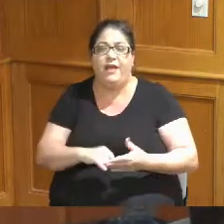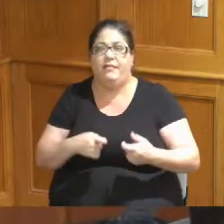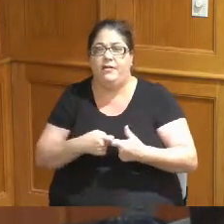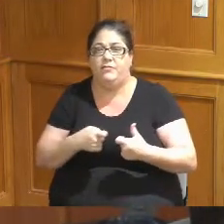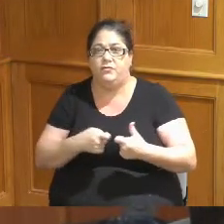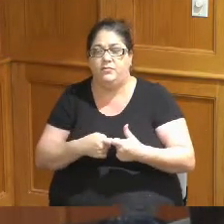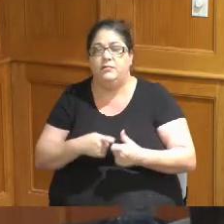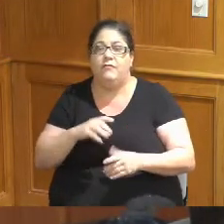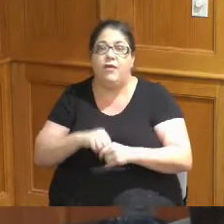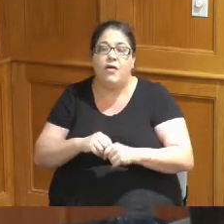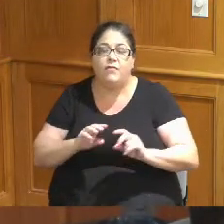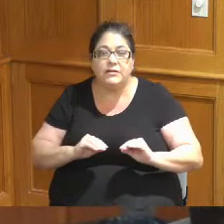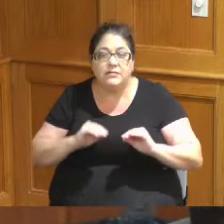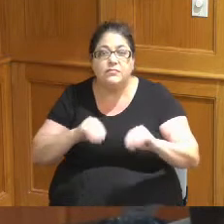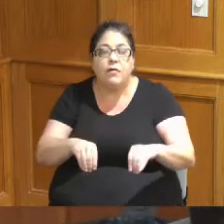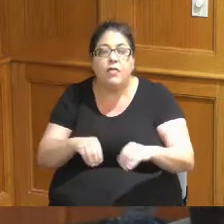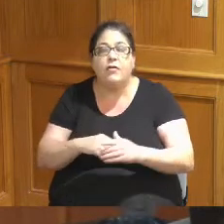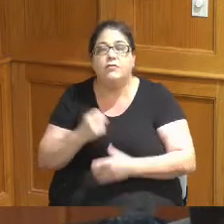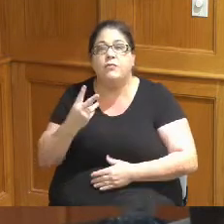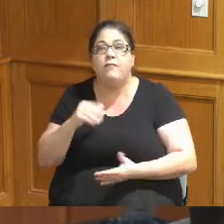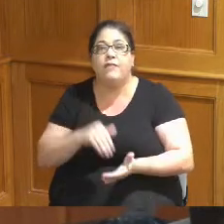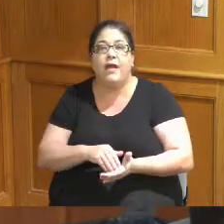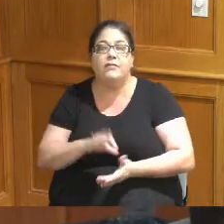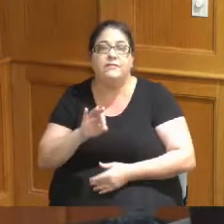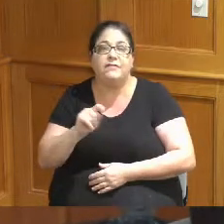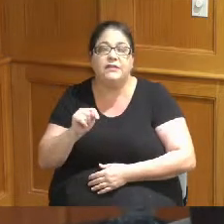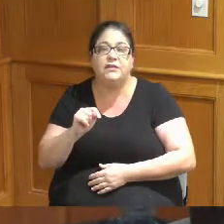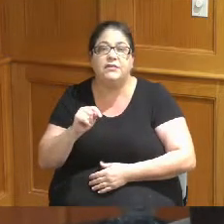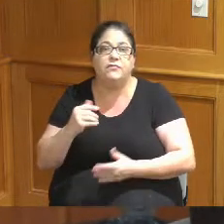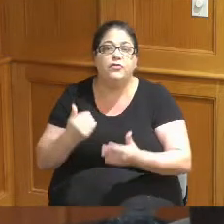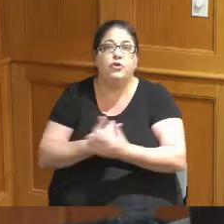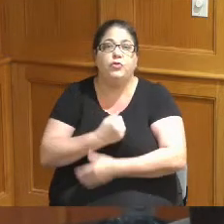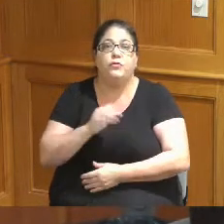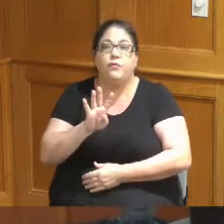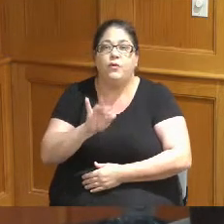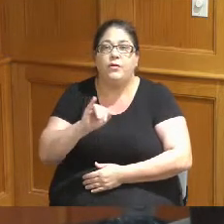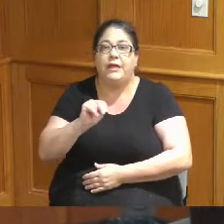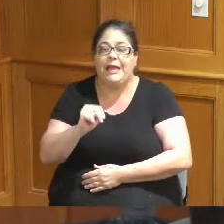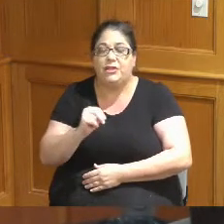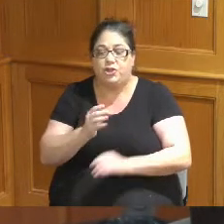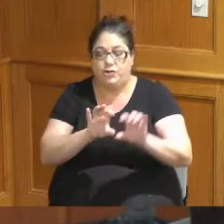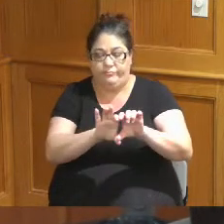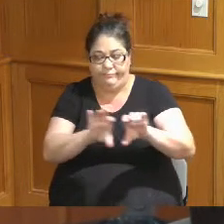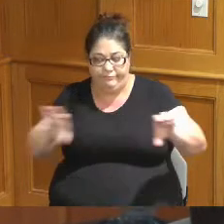includes installing approximately 12,000 feet of new four-inch conduit and associated pertinances